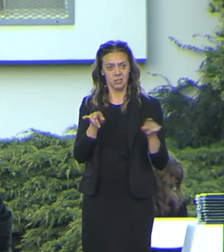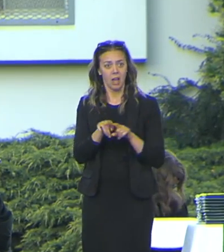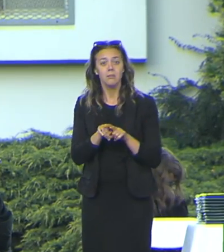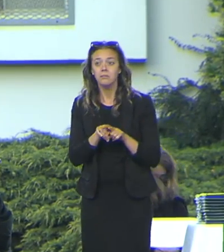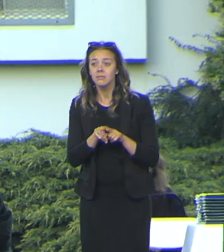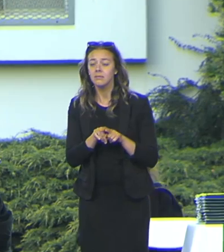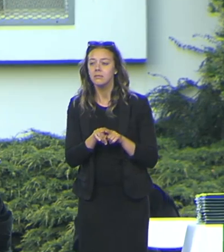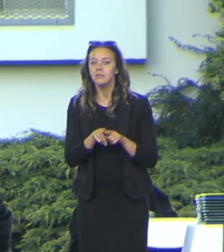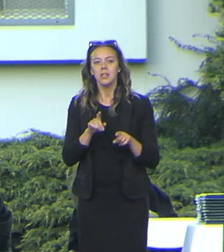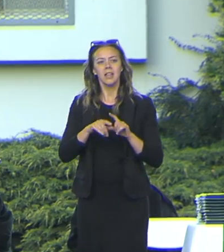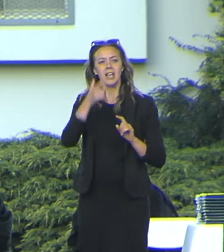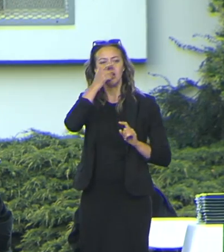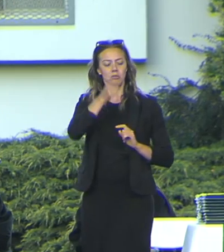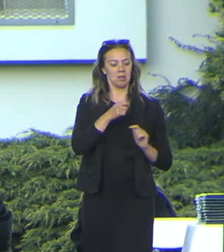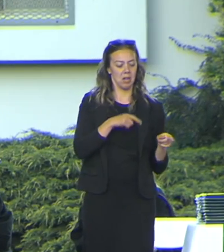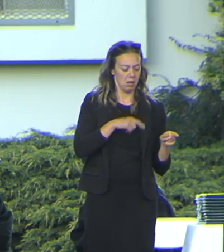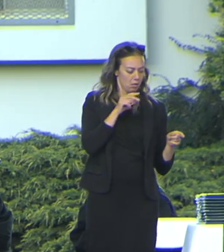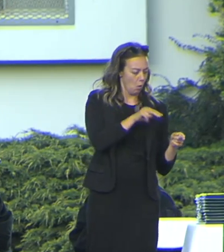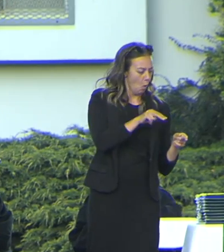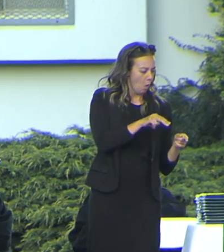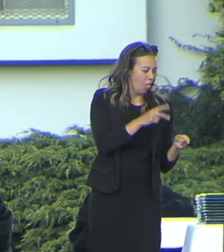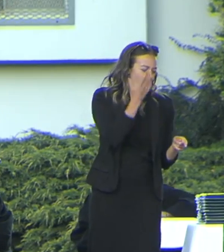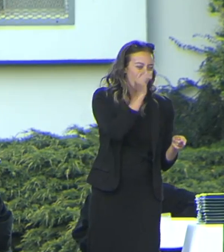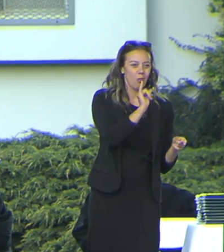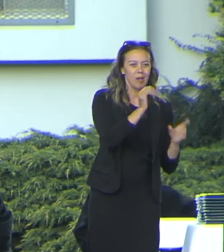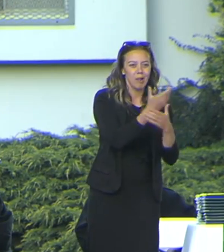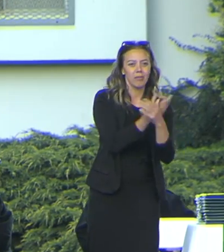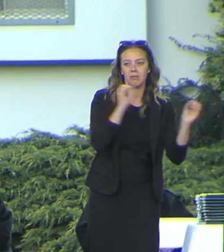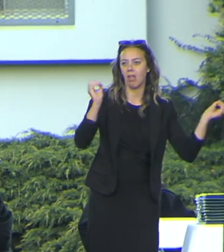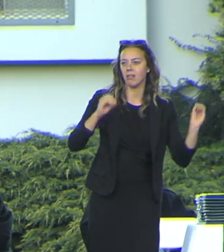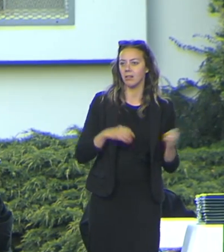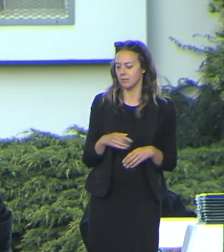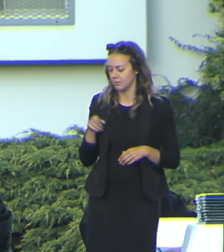about the butterfly. There's nothing about the butterfly that would ever